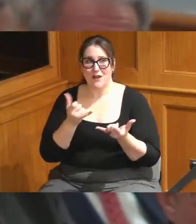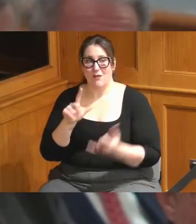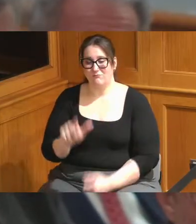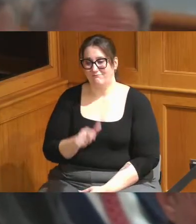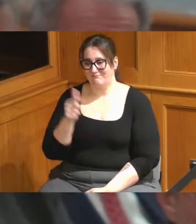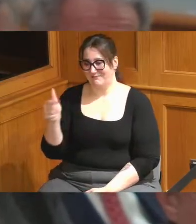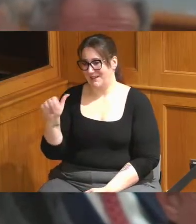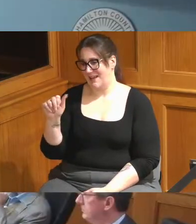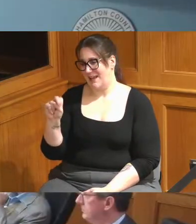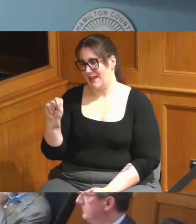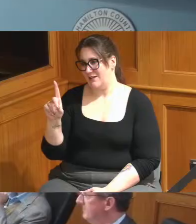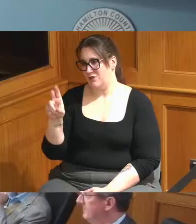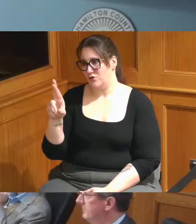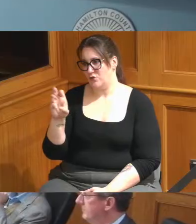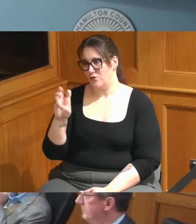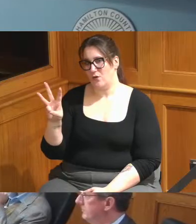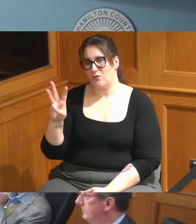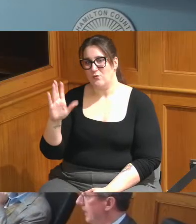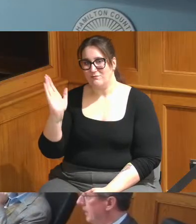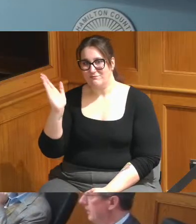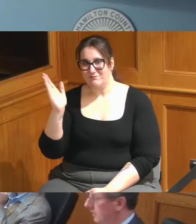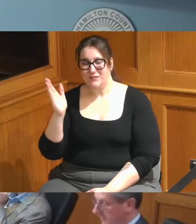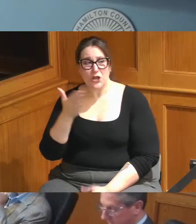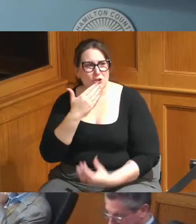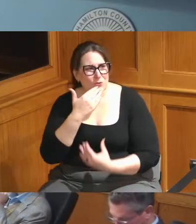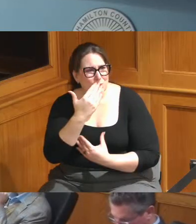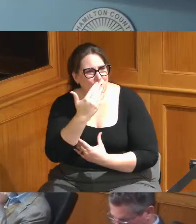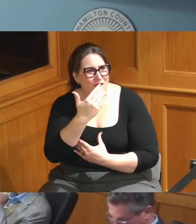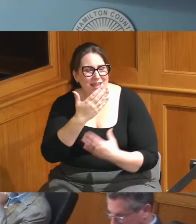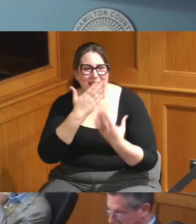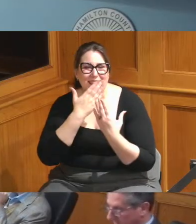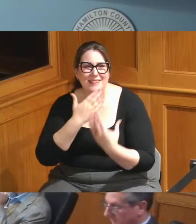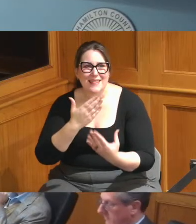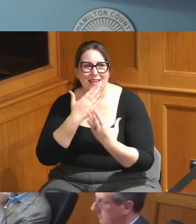Thank you. Welcome. Good morning, Commissioners. Thank you, President Dry House. happy to be here